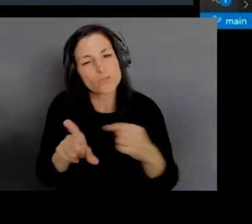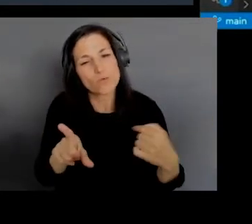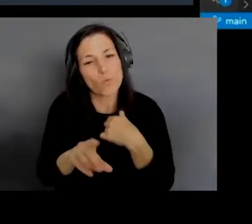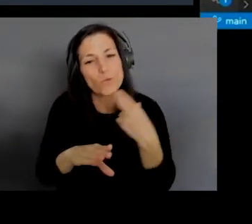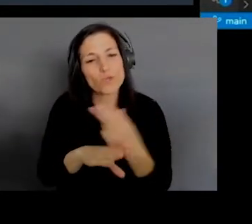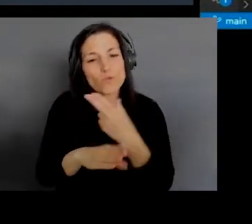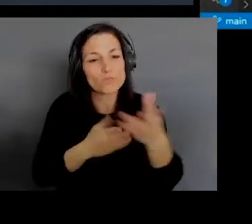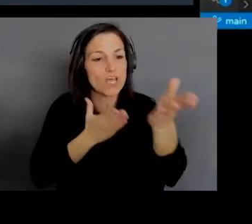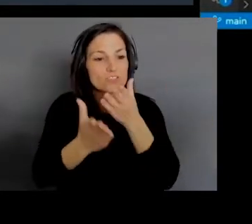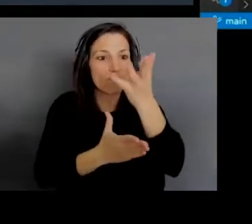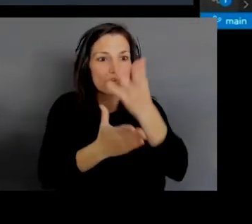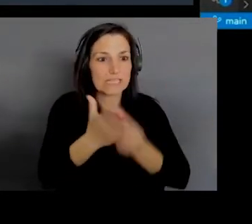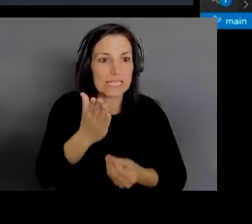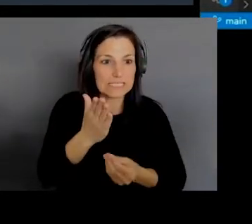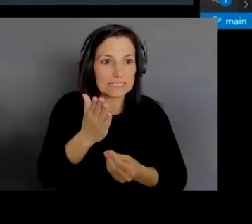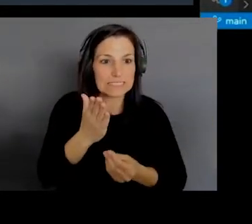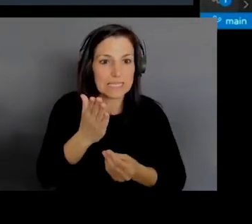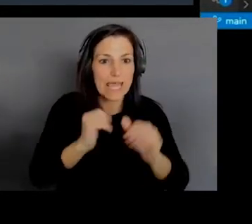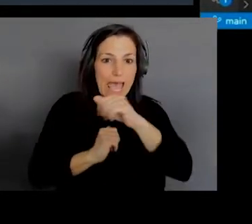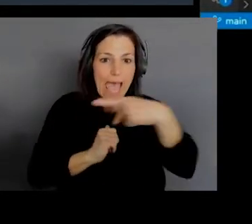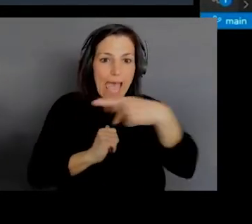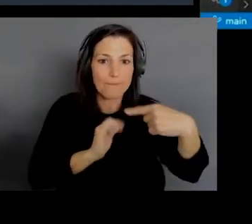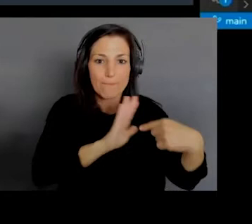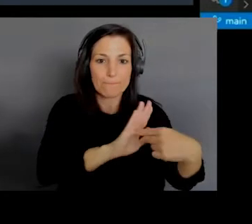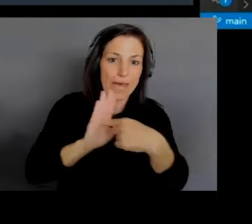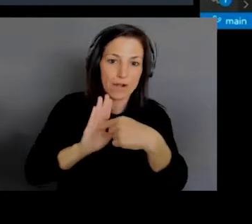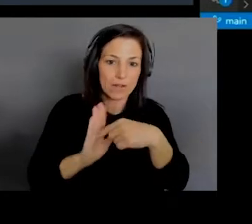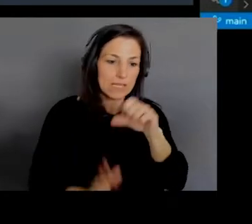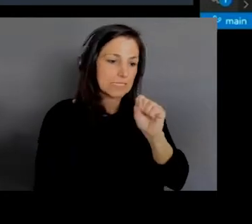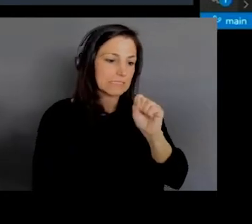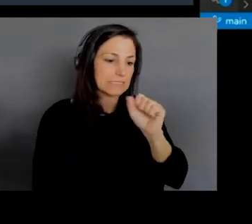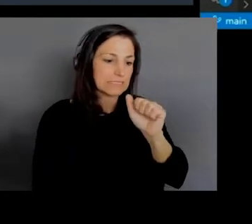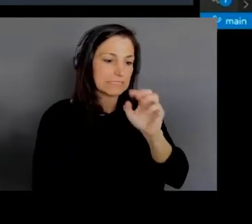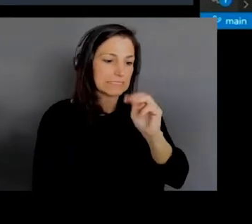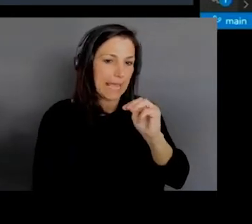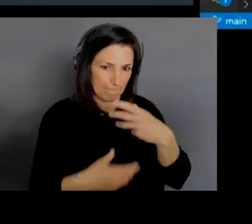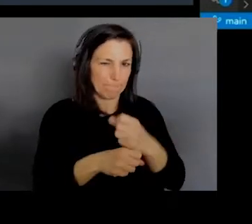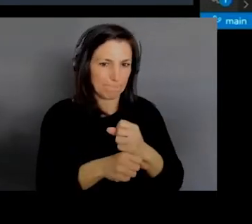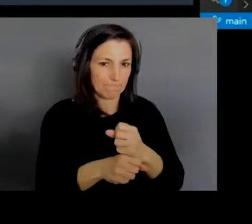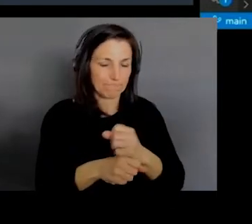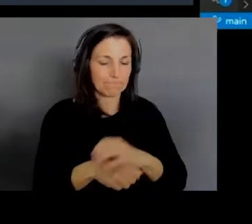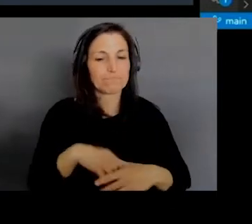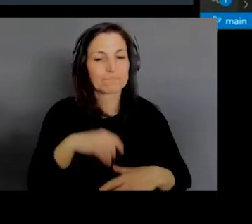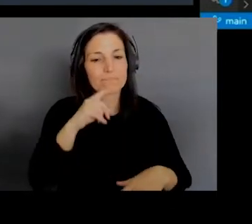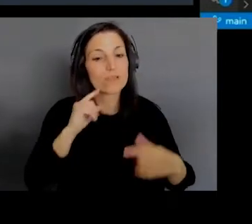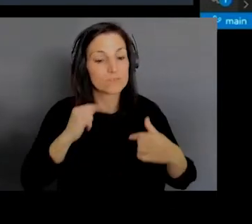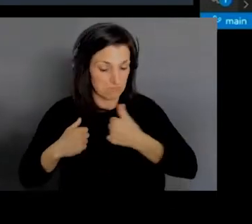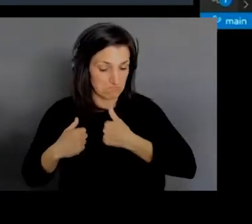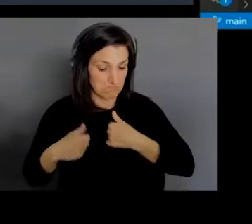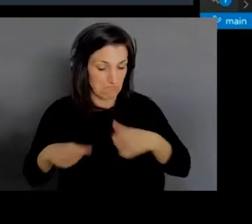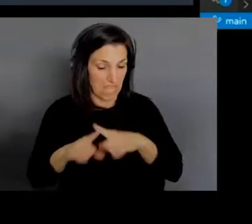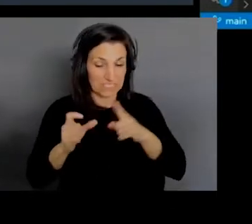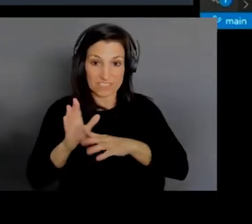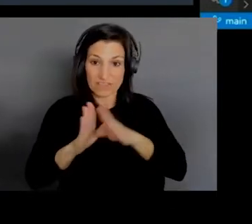or SAM, for shorts. And again, as a serverless developer, SAM provides me with a number of shortcuts